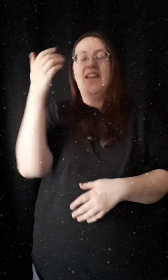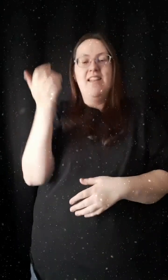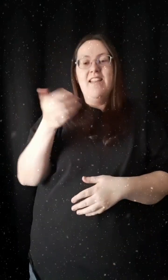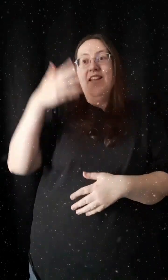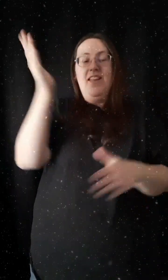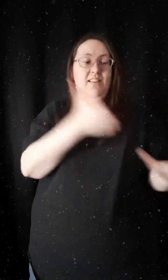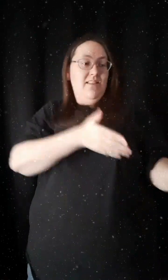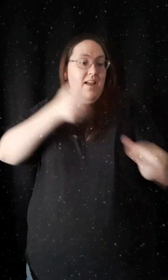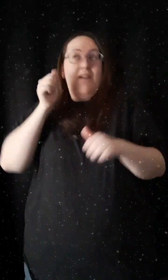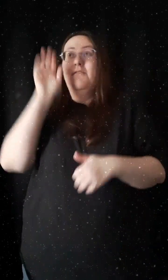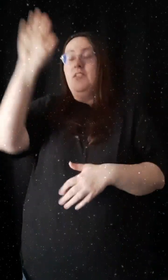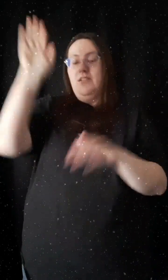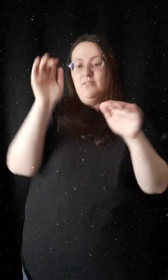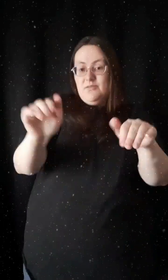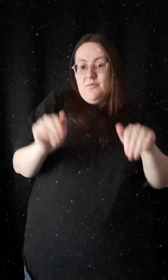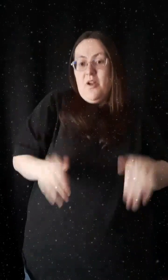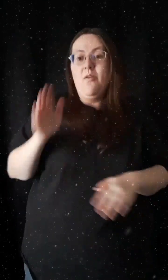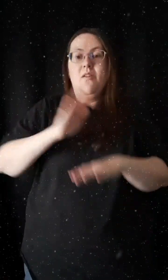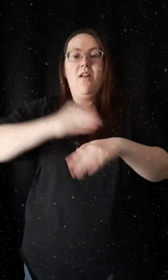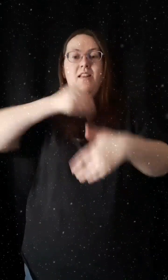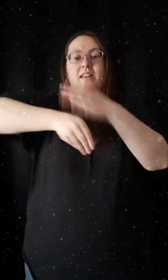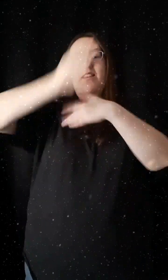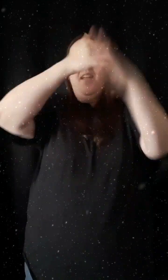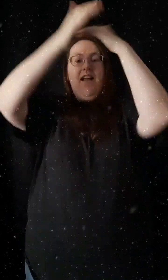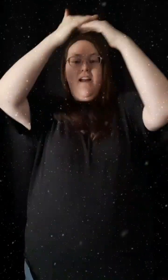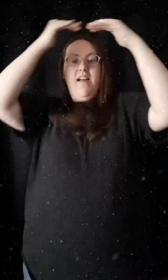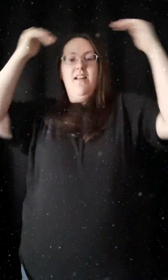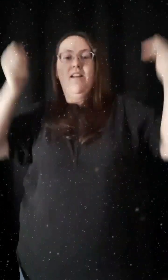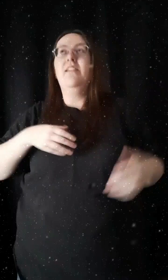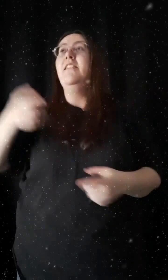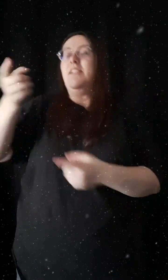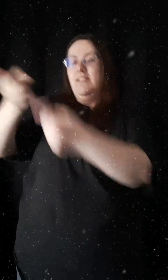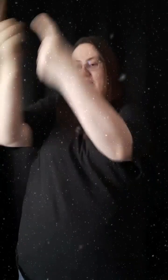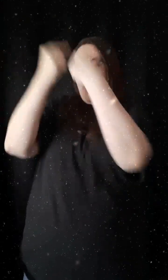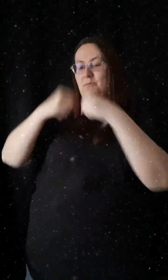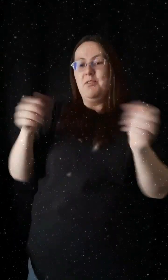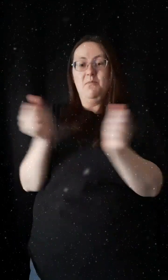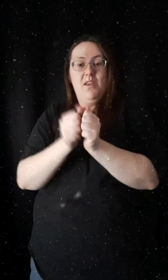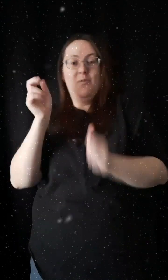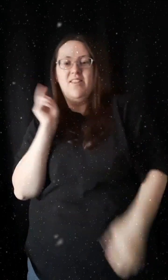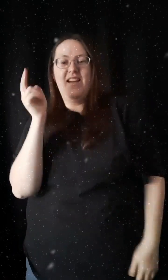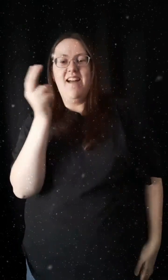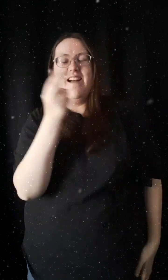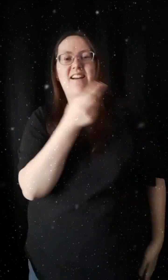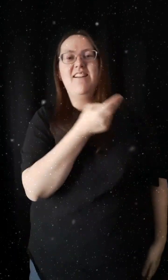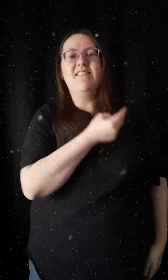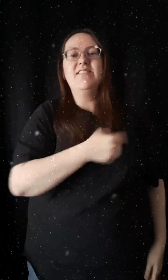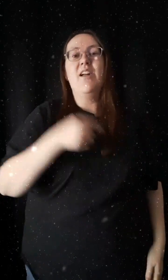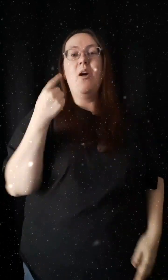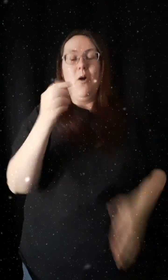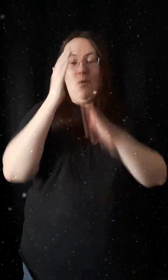He left His throne on high He came to be with us